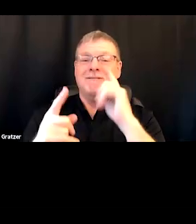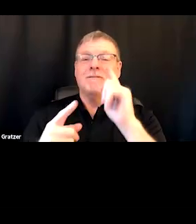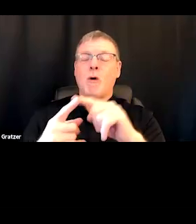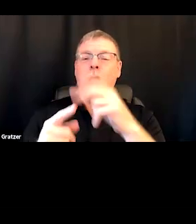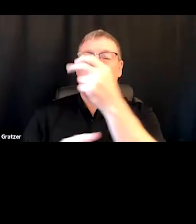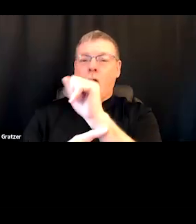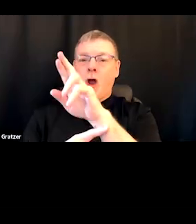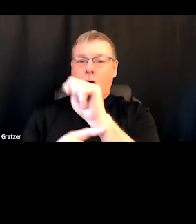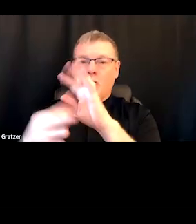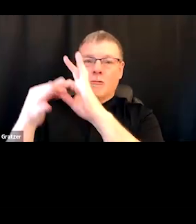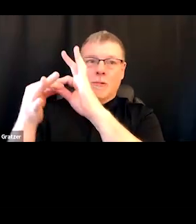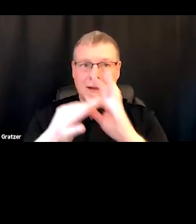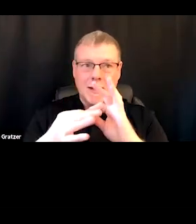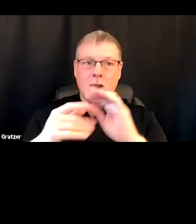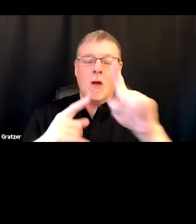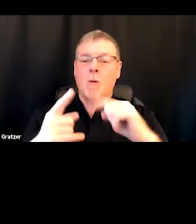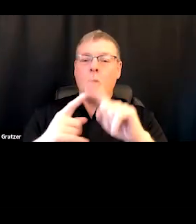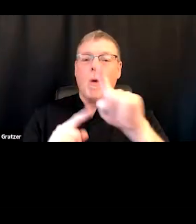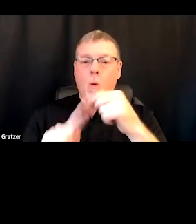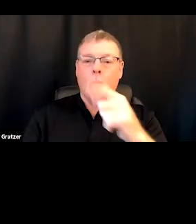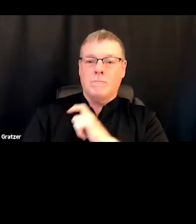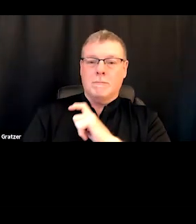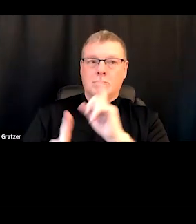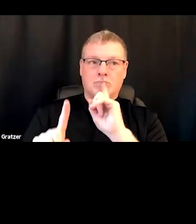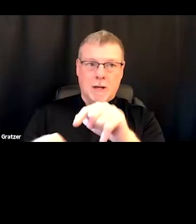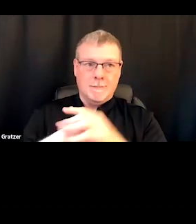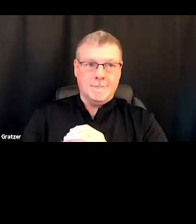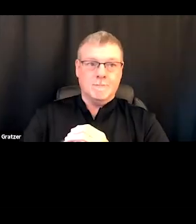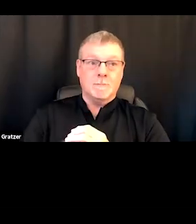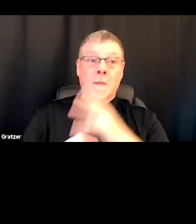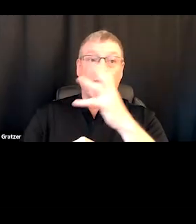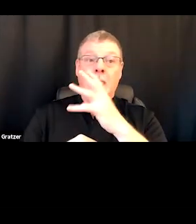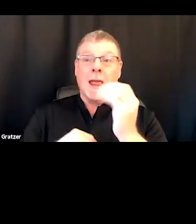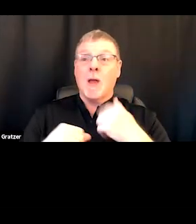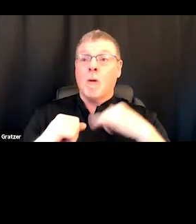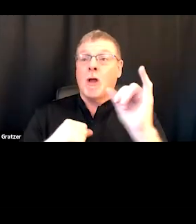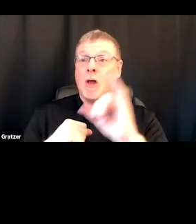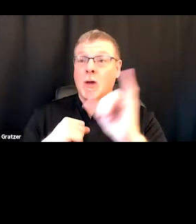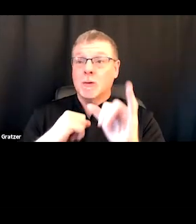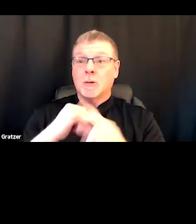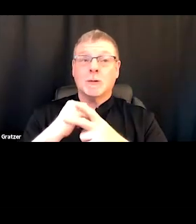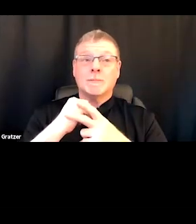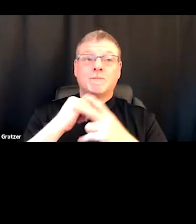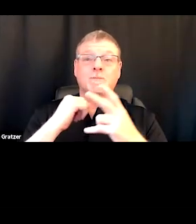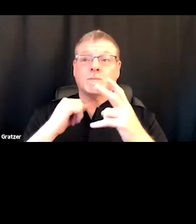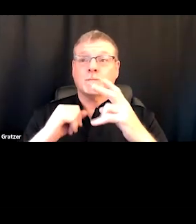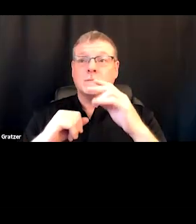in comparison to similar police-only responses. We also have about a six-minute respond to,